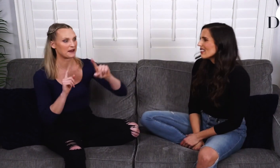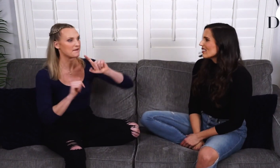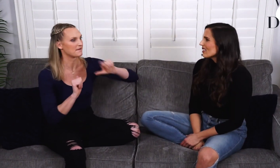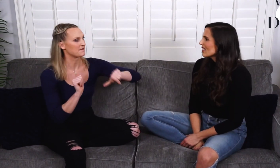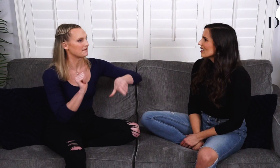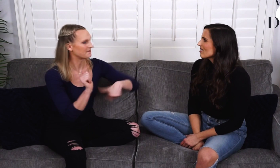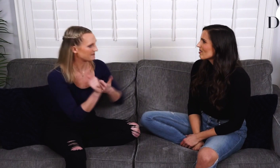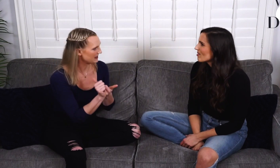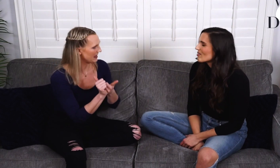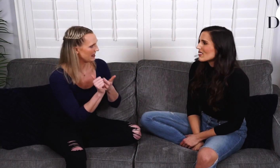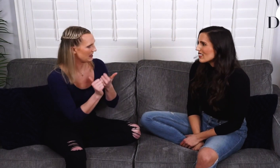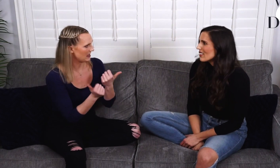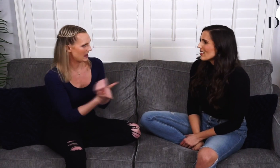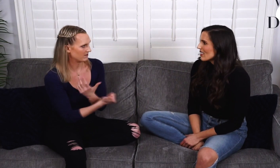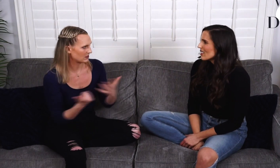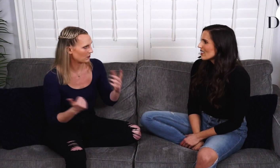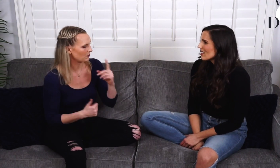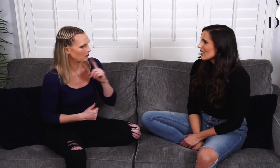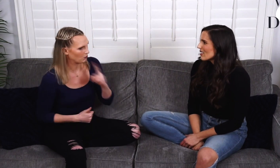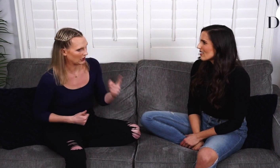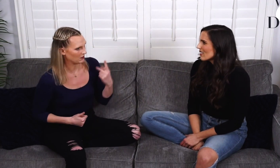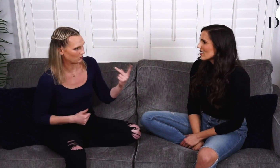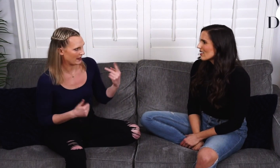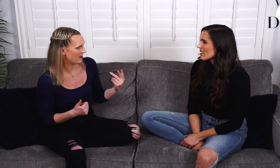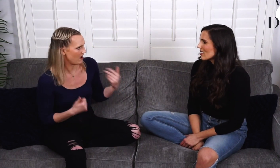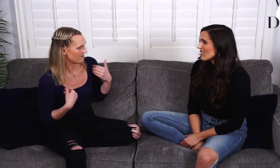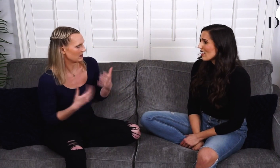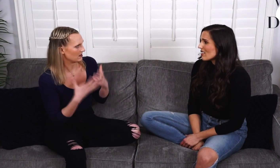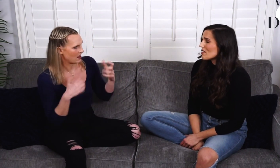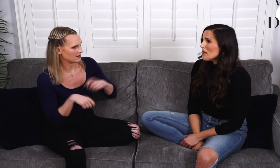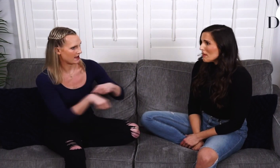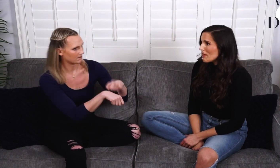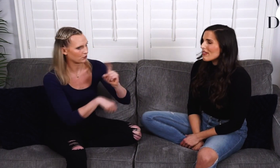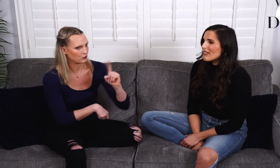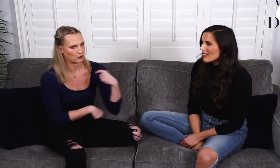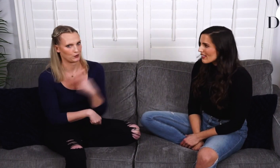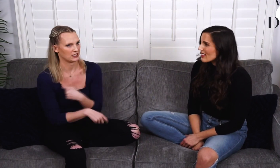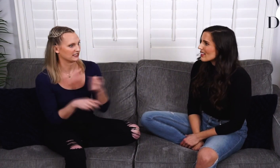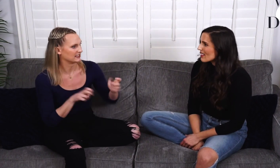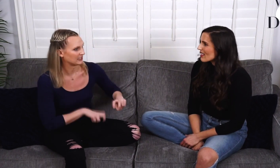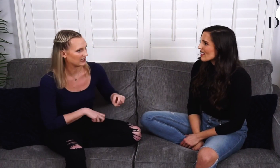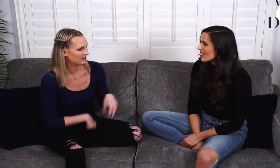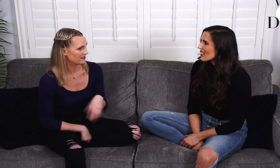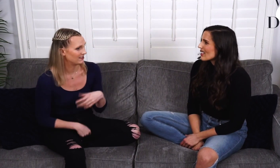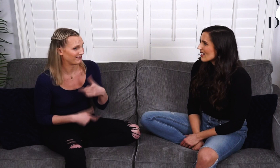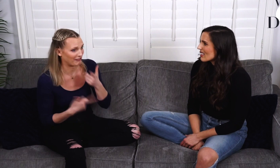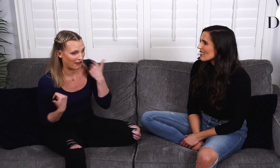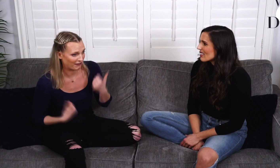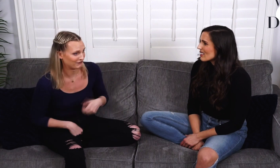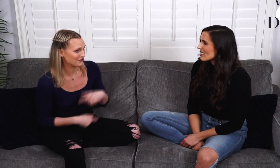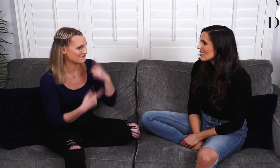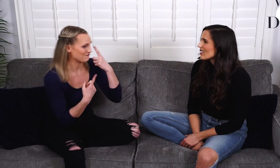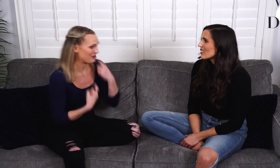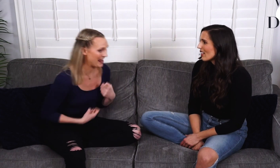and it's easy but behind the scenes, we really had a lot of time where we sat down and we laughed